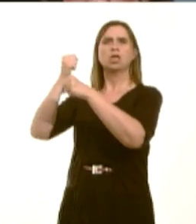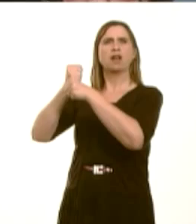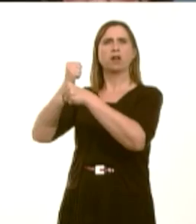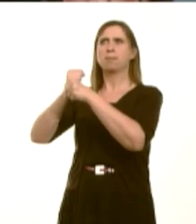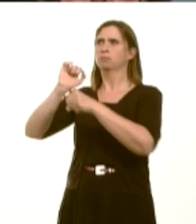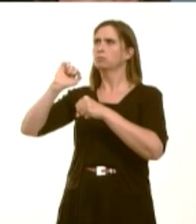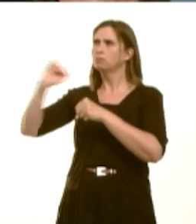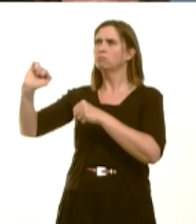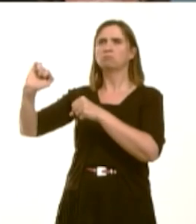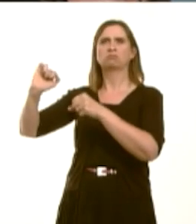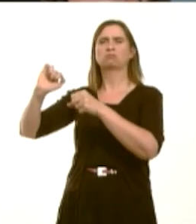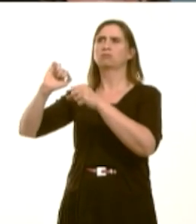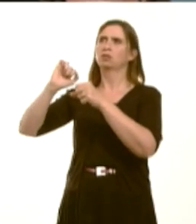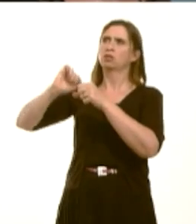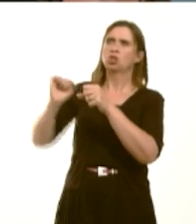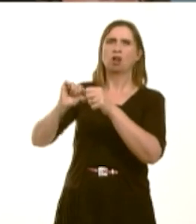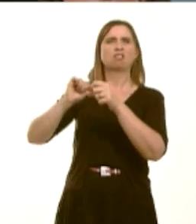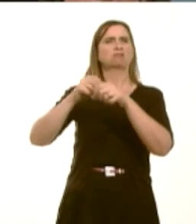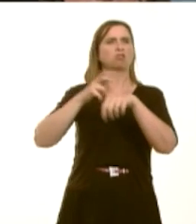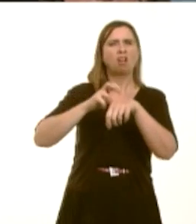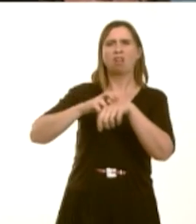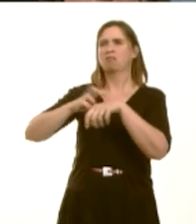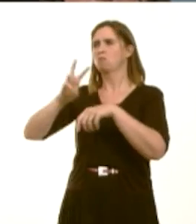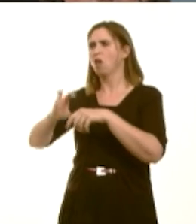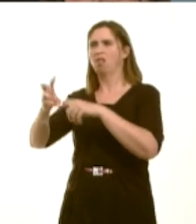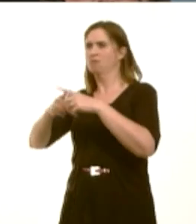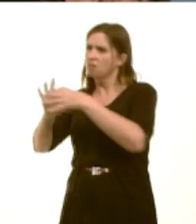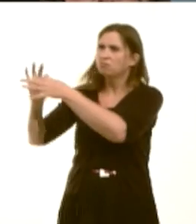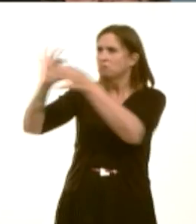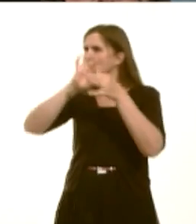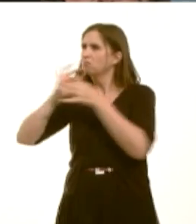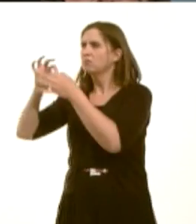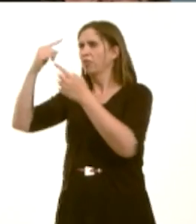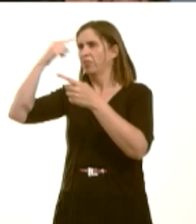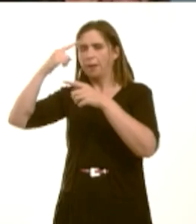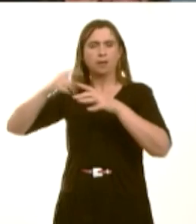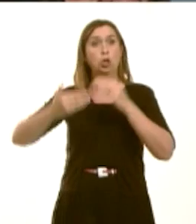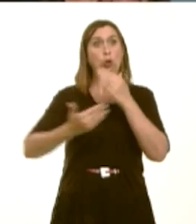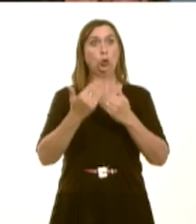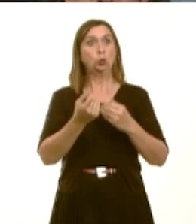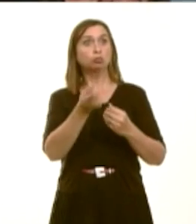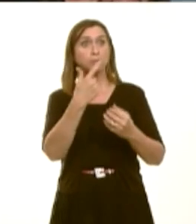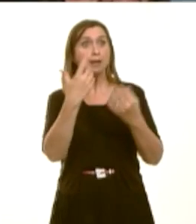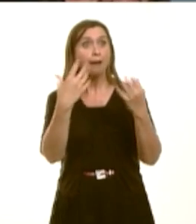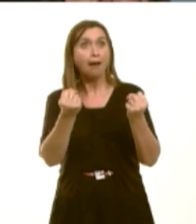on how we develop better access to all new treatments. Iíd be interested to hear, if